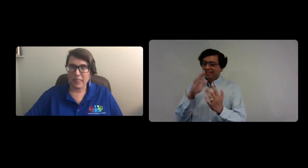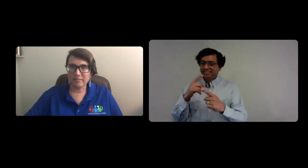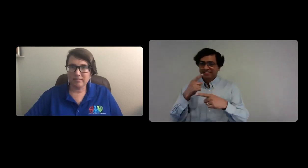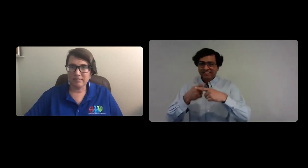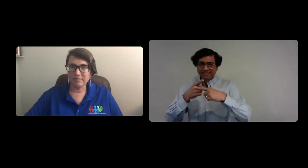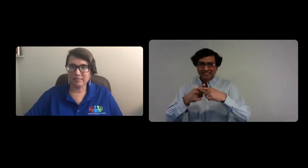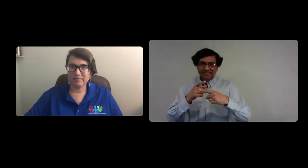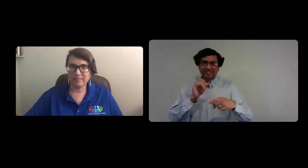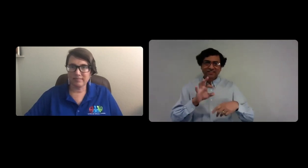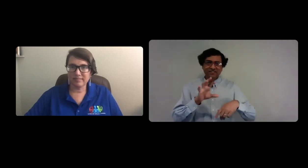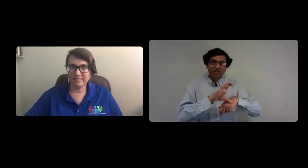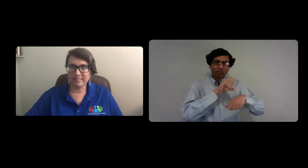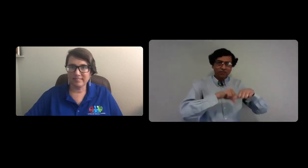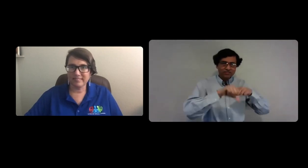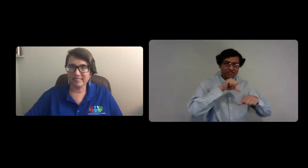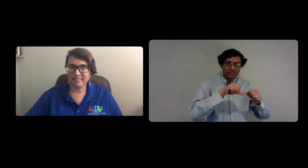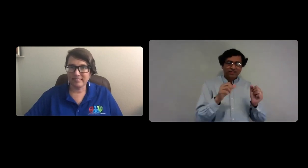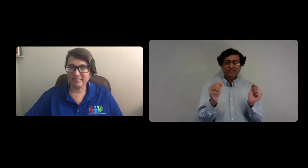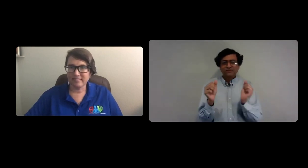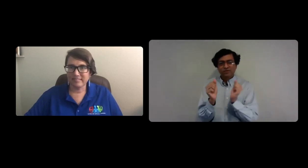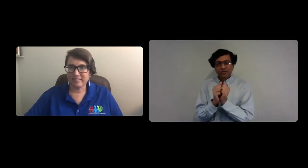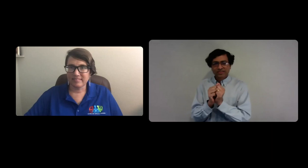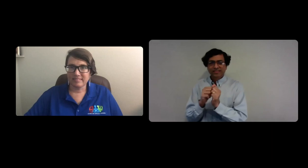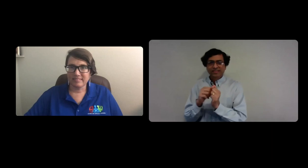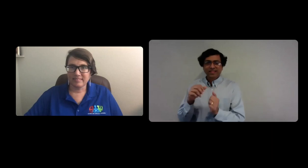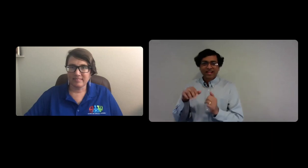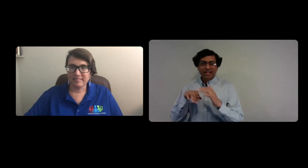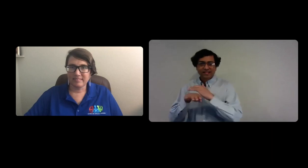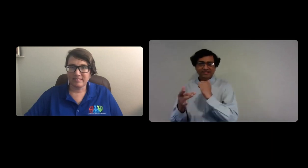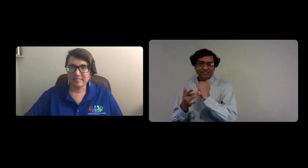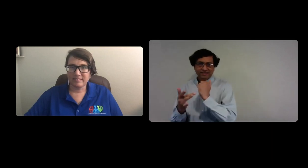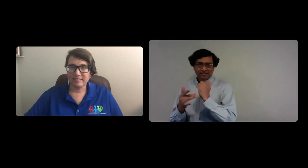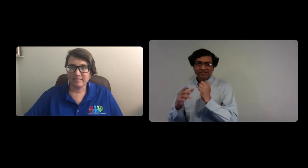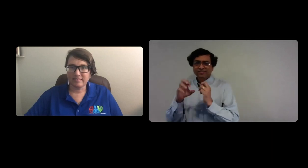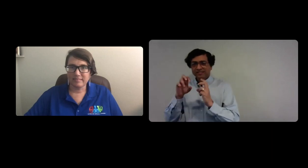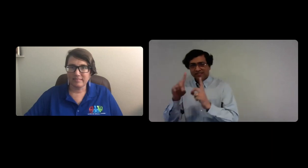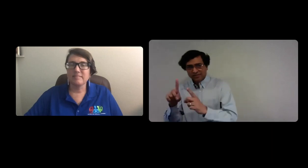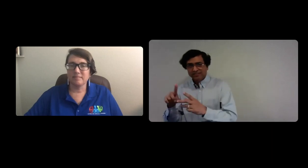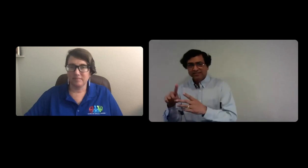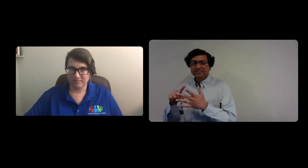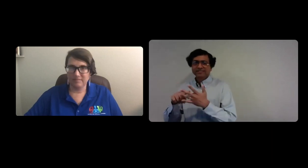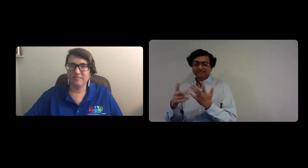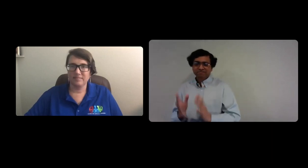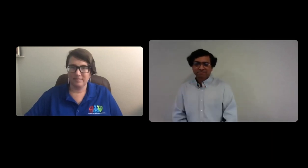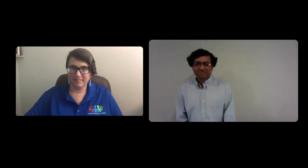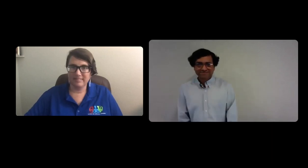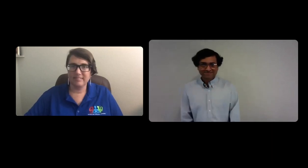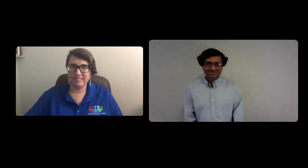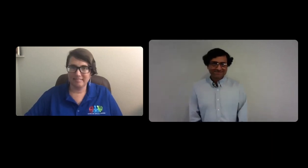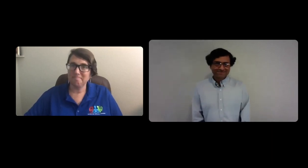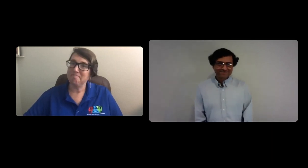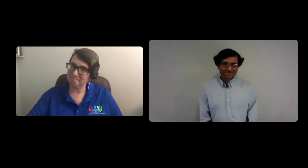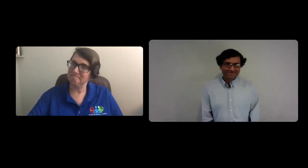to solutions. So I would say it is a cross between my work and access technology and in computer